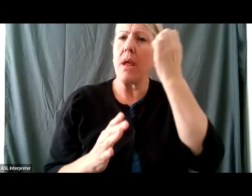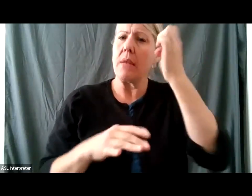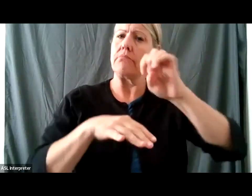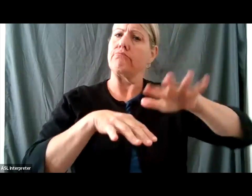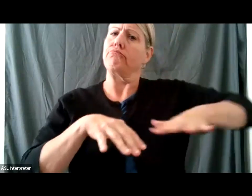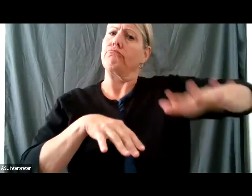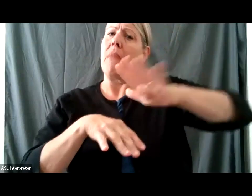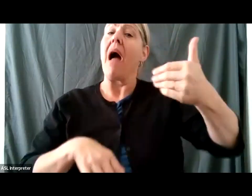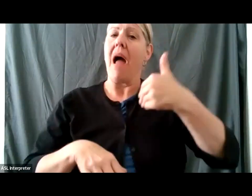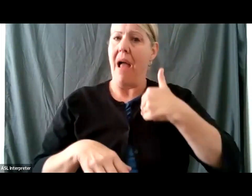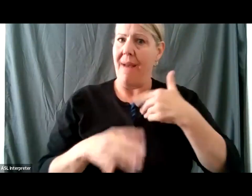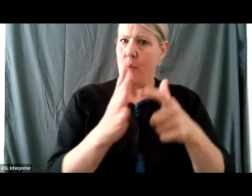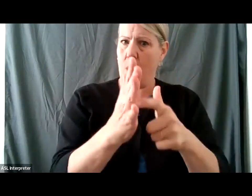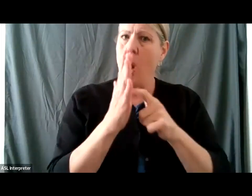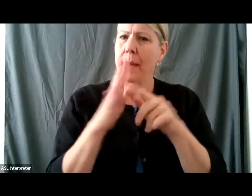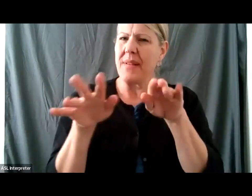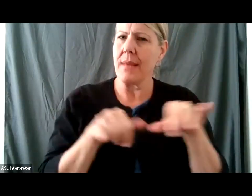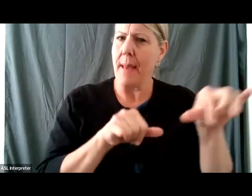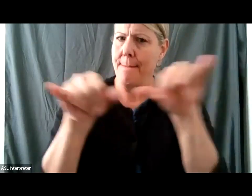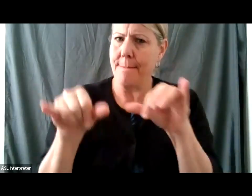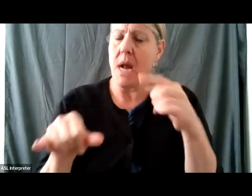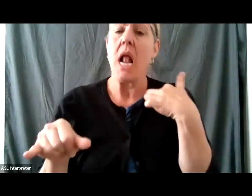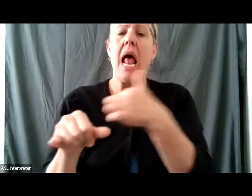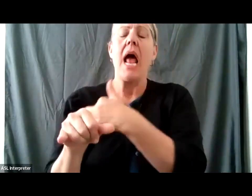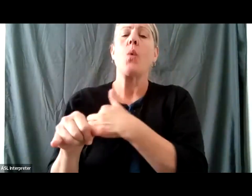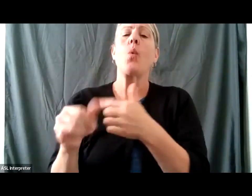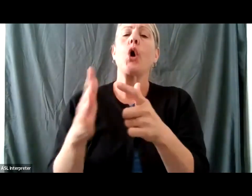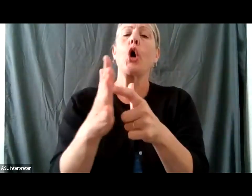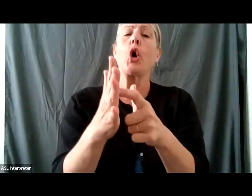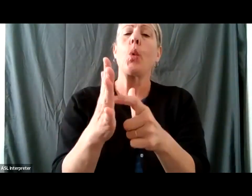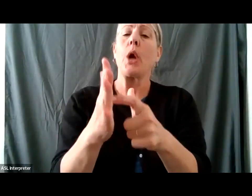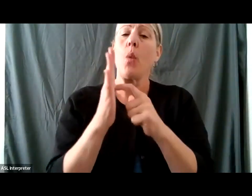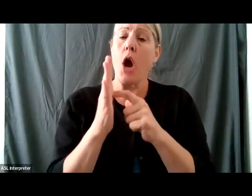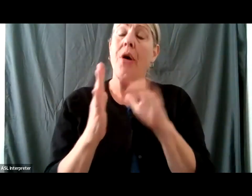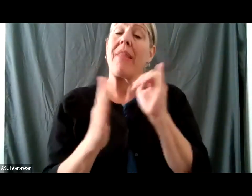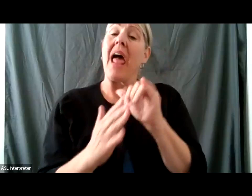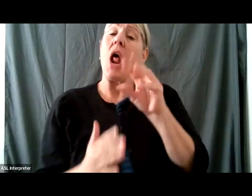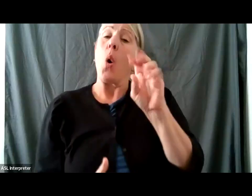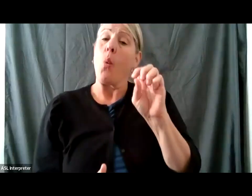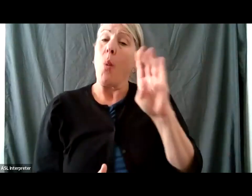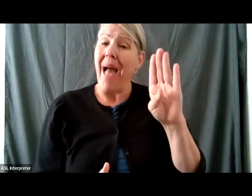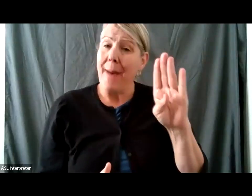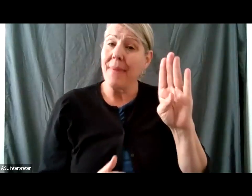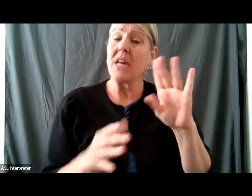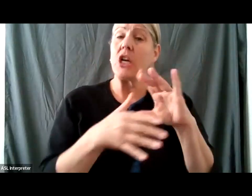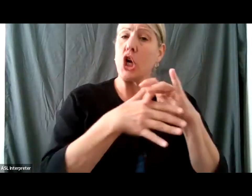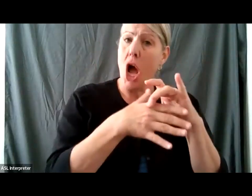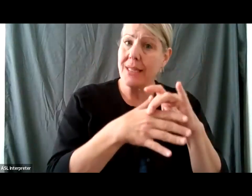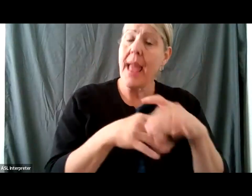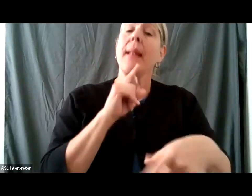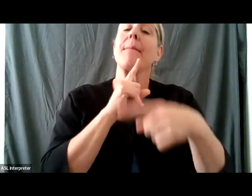And we're requiring that basically the web content and the mobile apps of our recipients